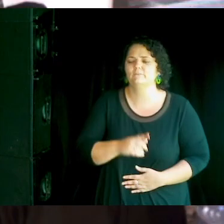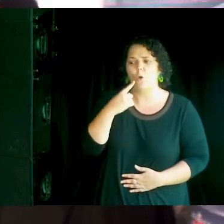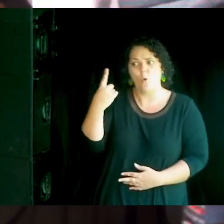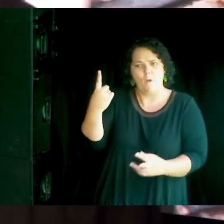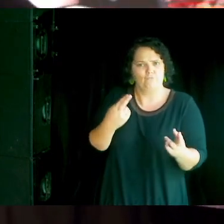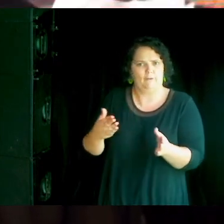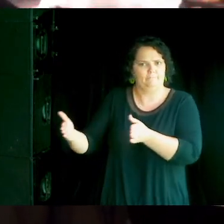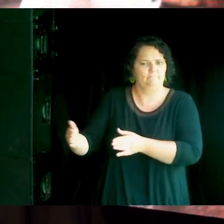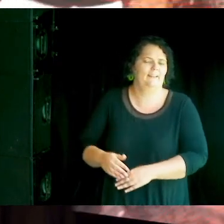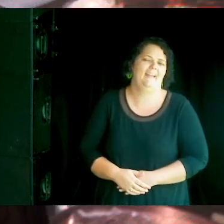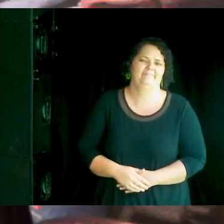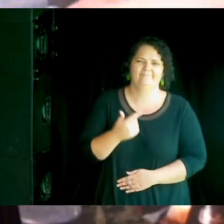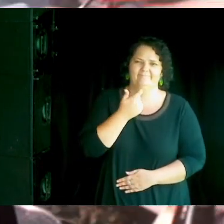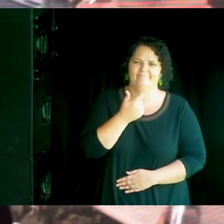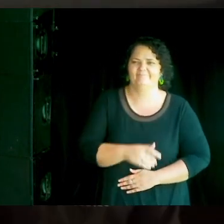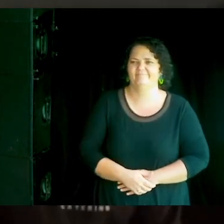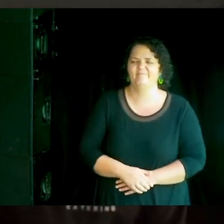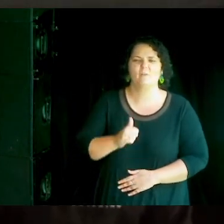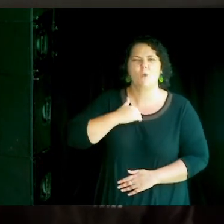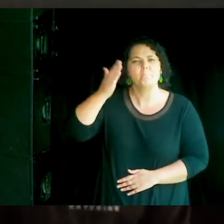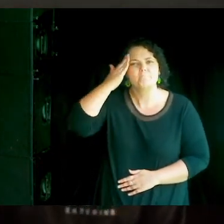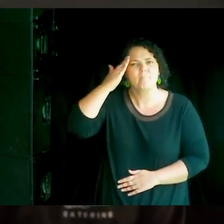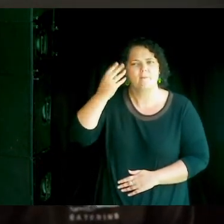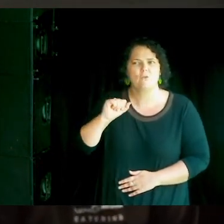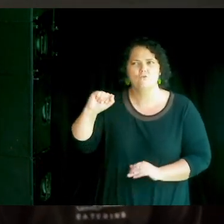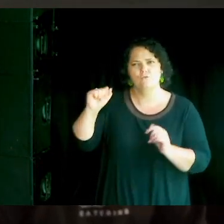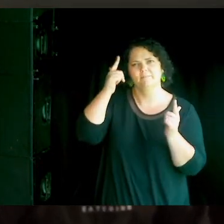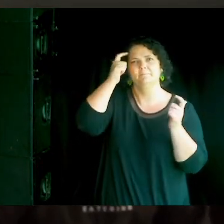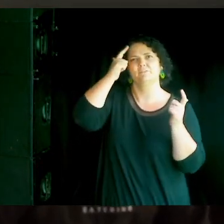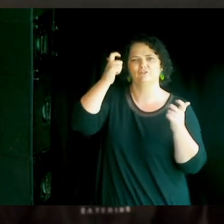so my my mom can be very superstitious when you need to work at home when she told me that oh